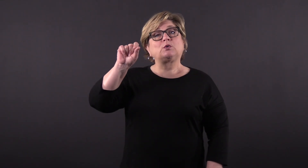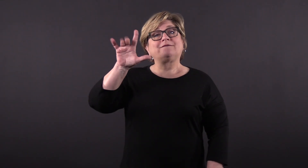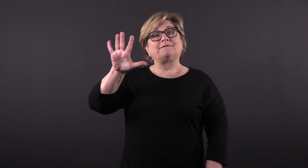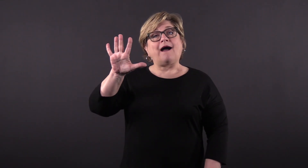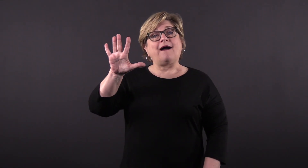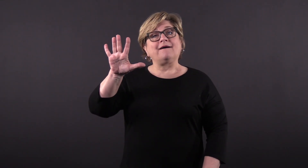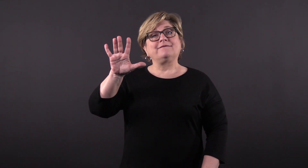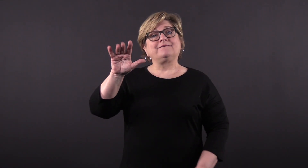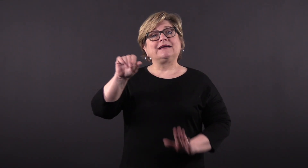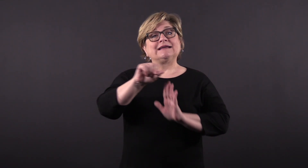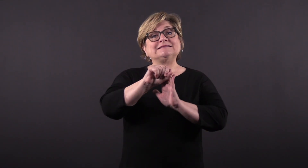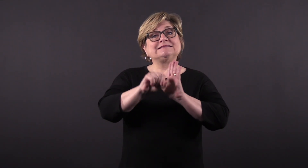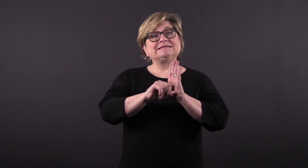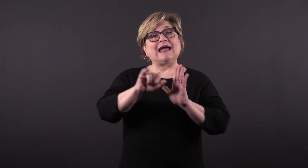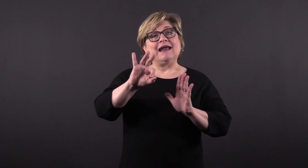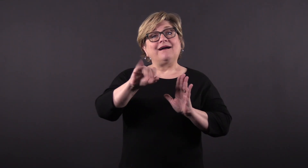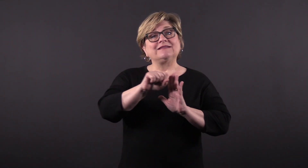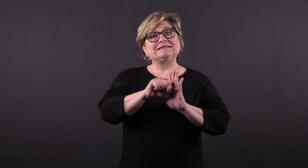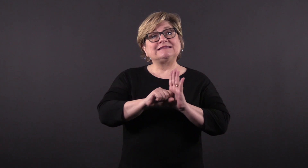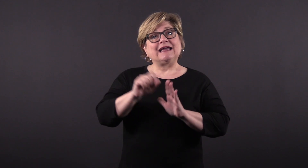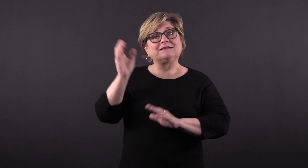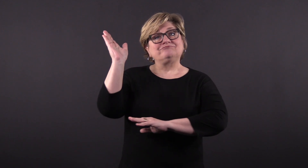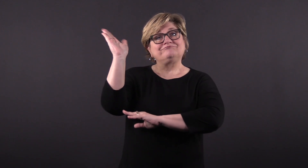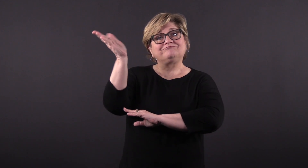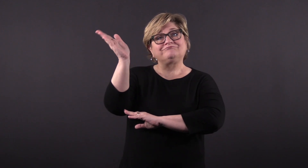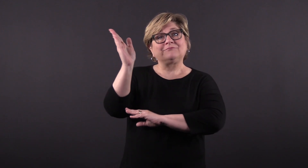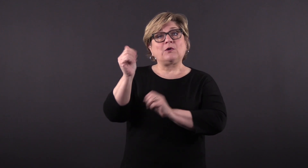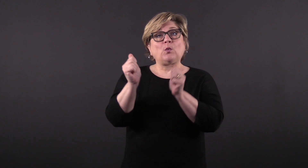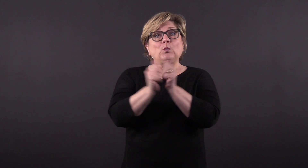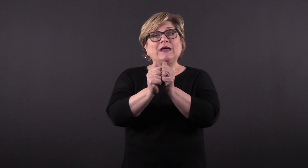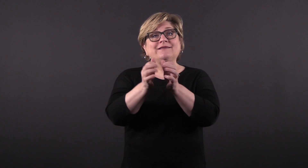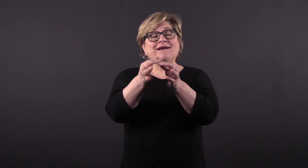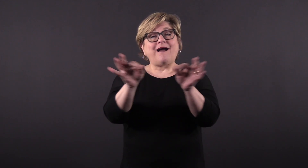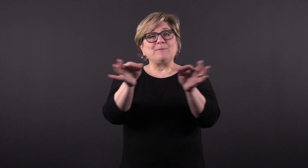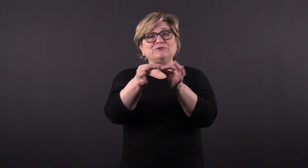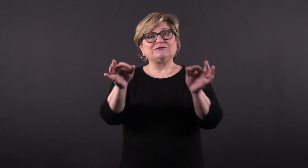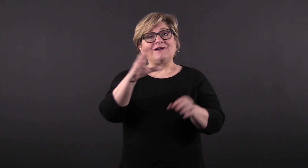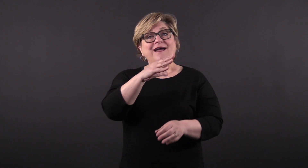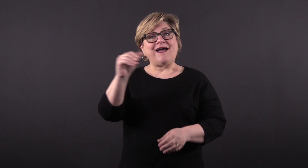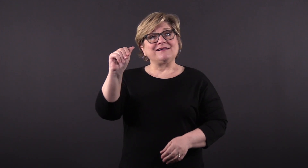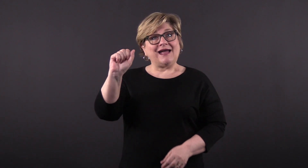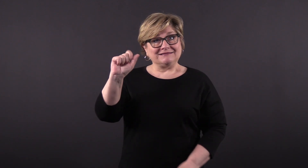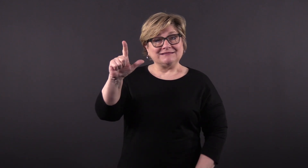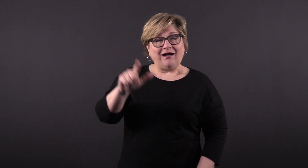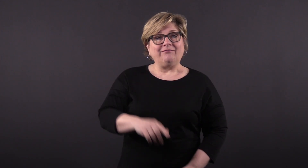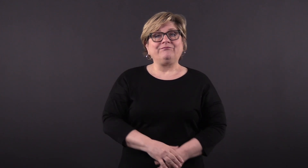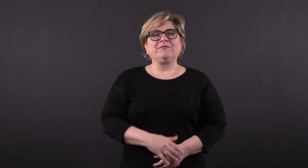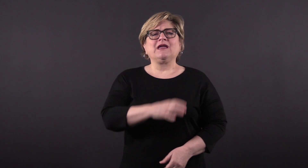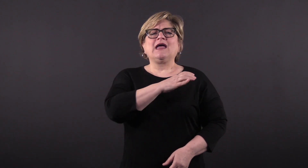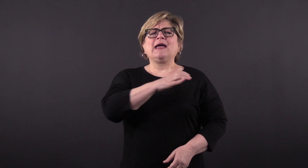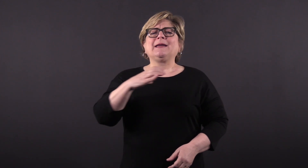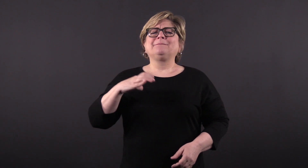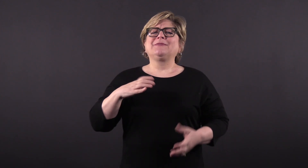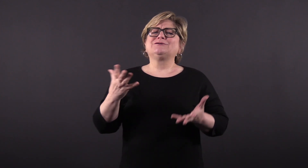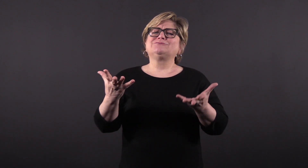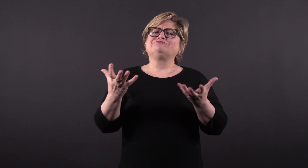2025 State of the State address with captions and ASL